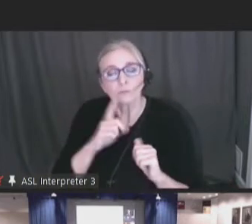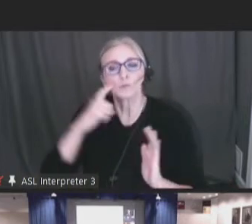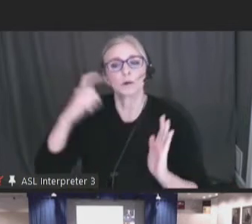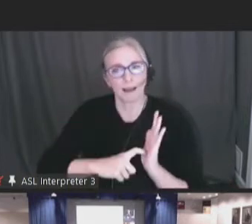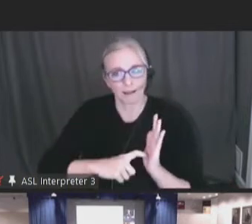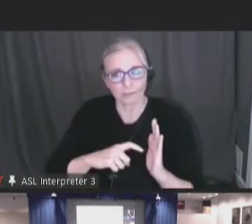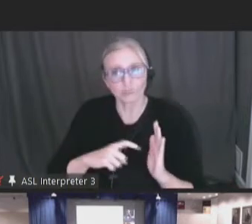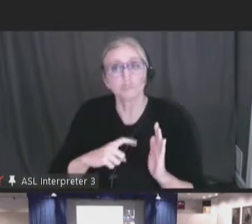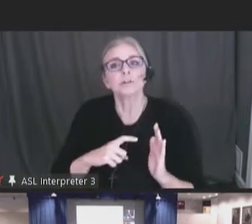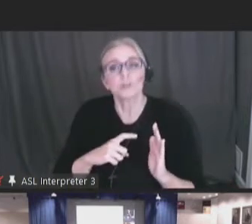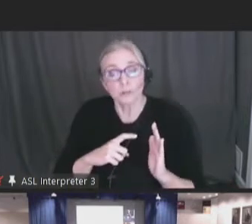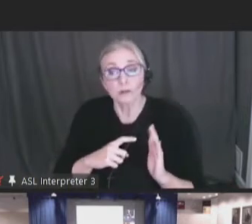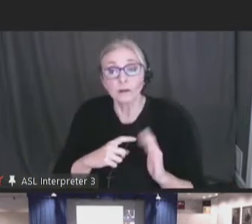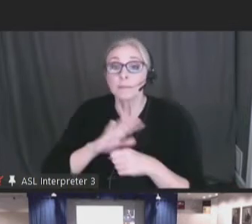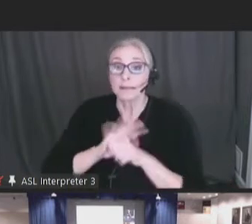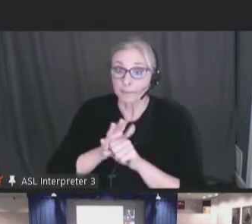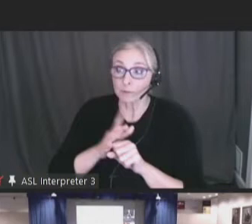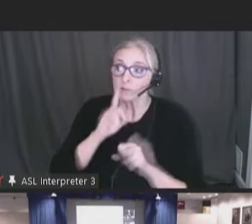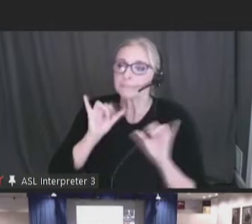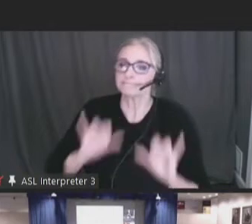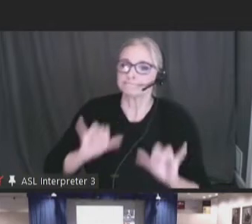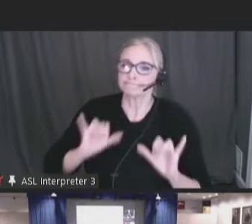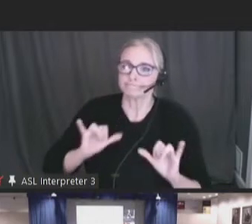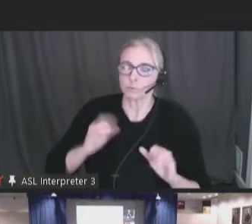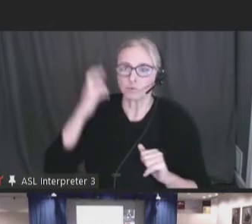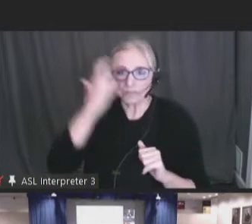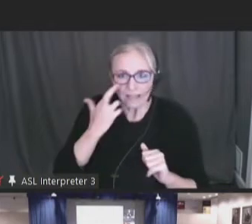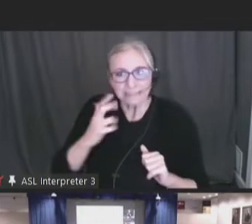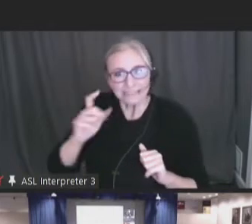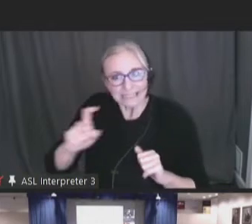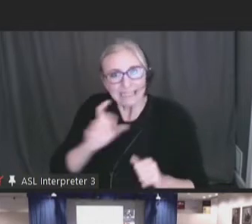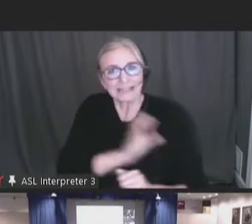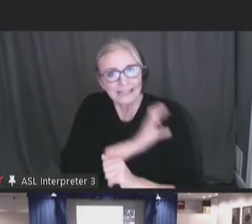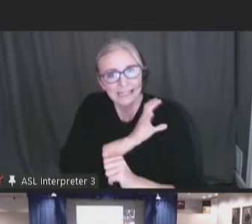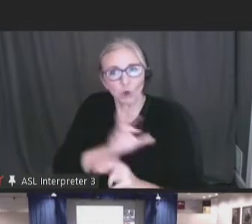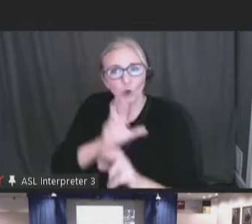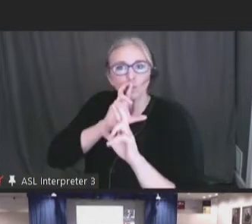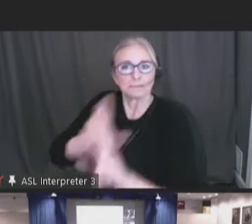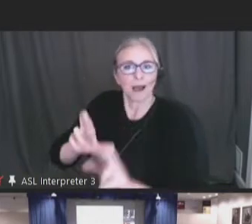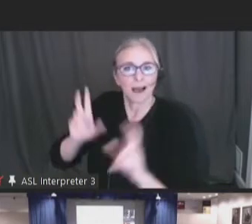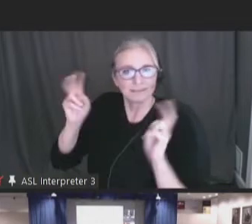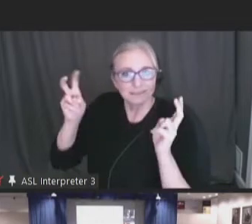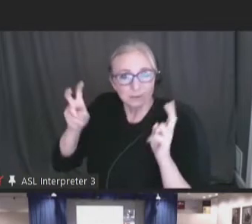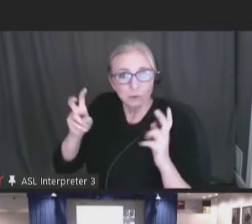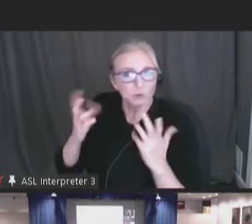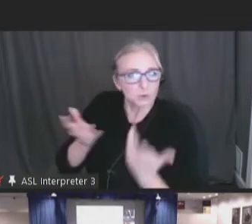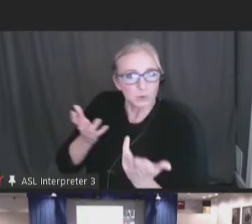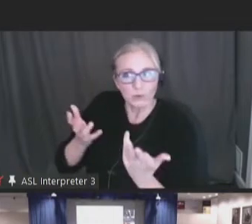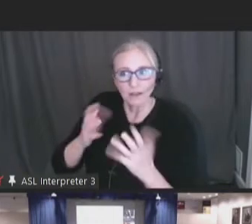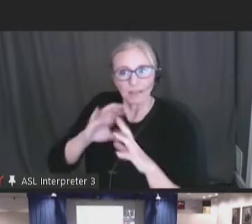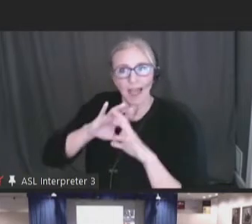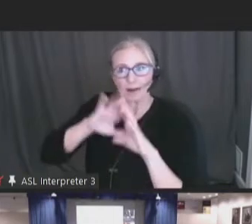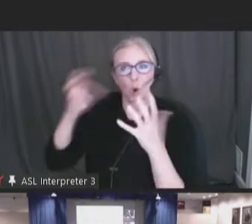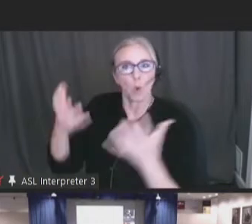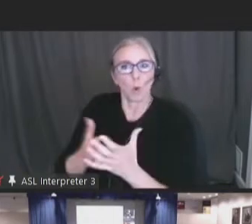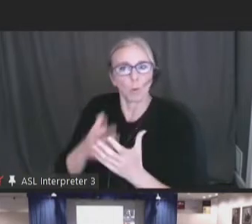that the pandemic showed us that we needed a clinical response to the global COVID-19 pandemic.